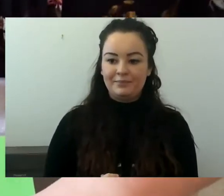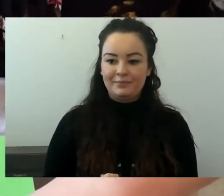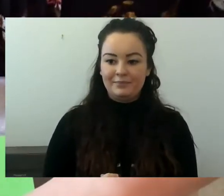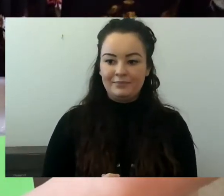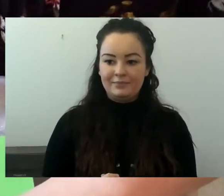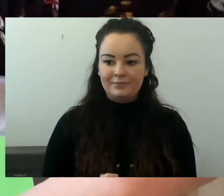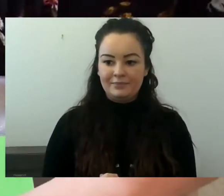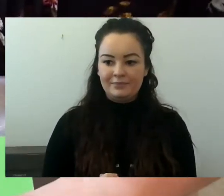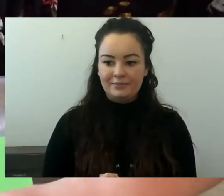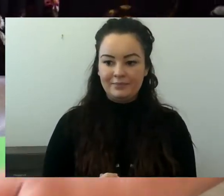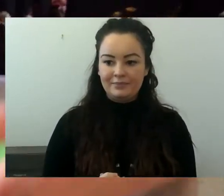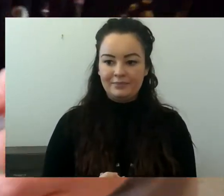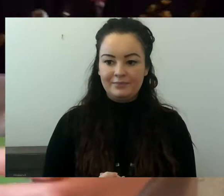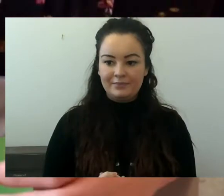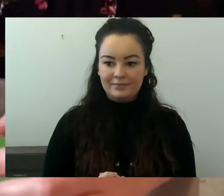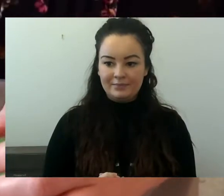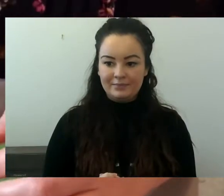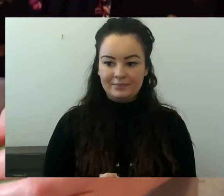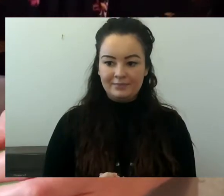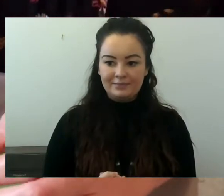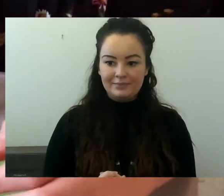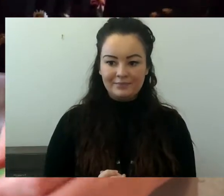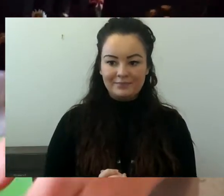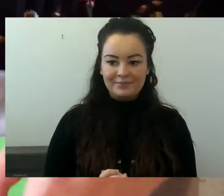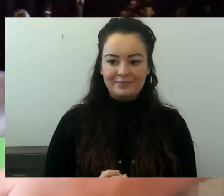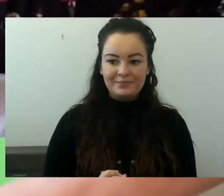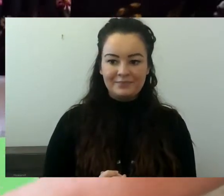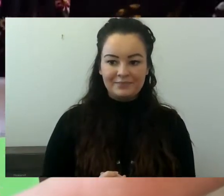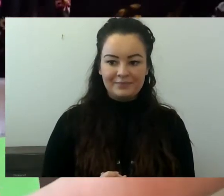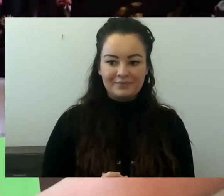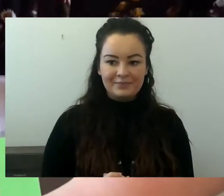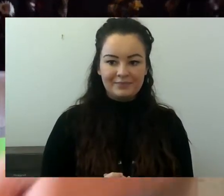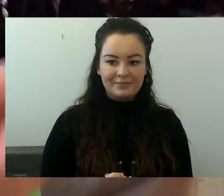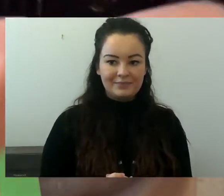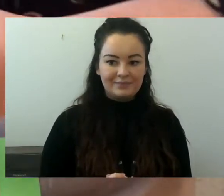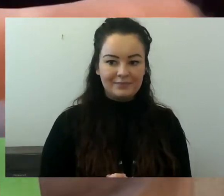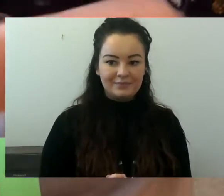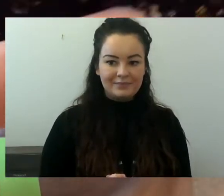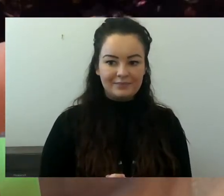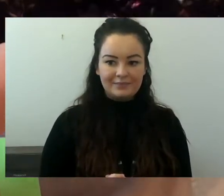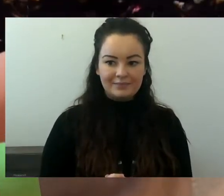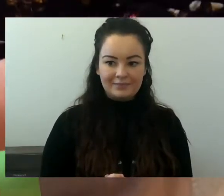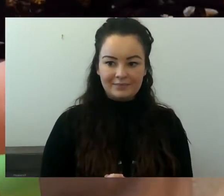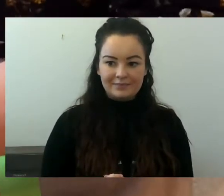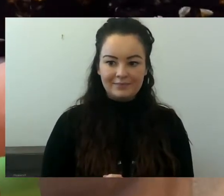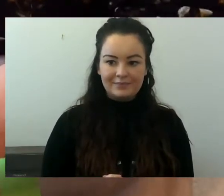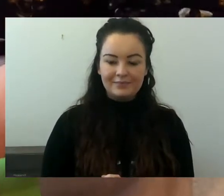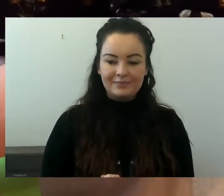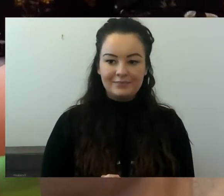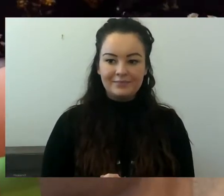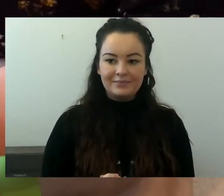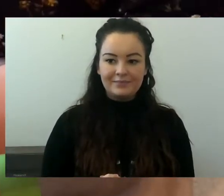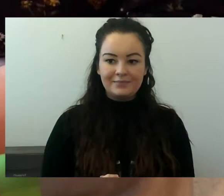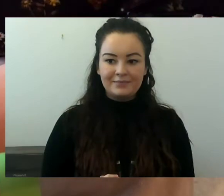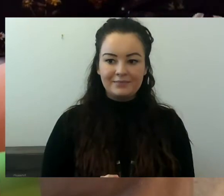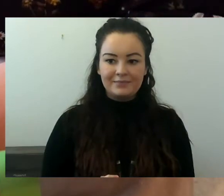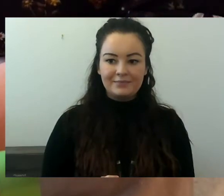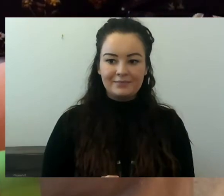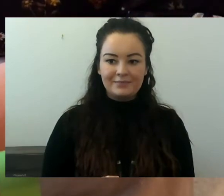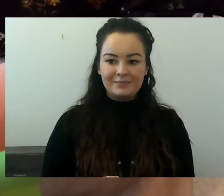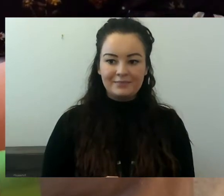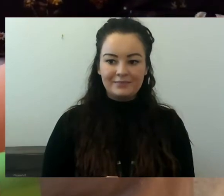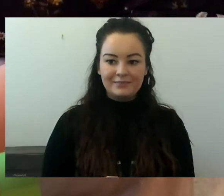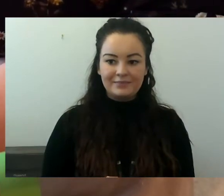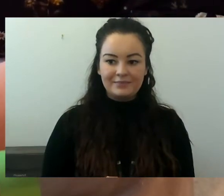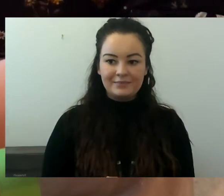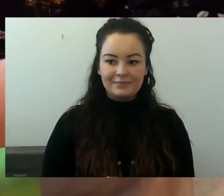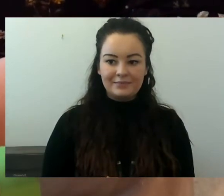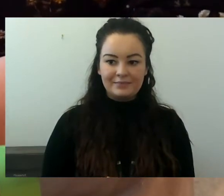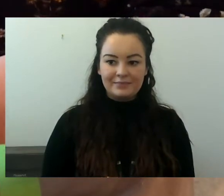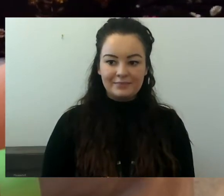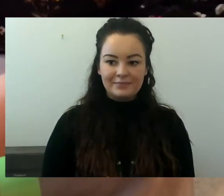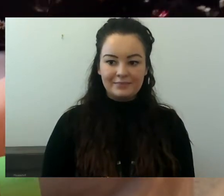and stick that down